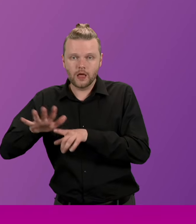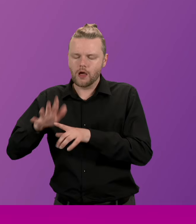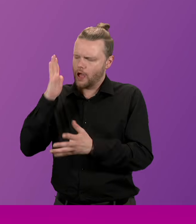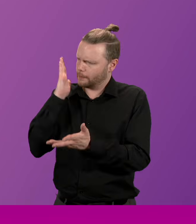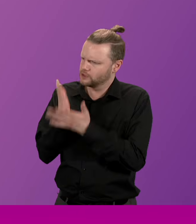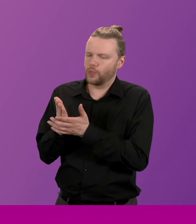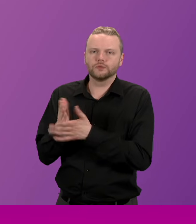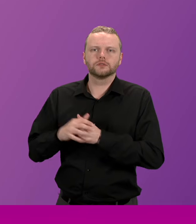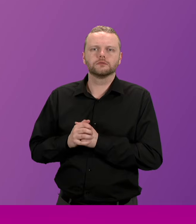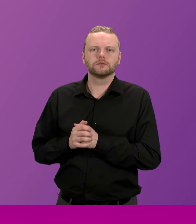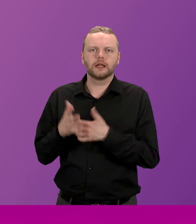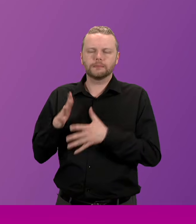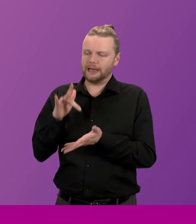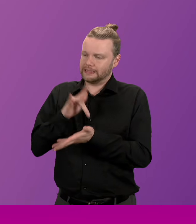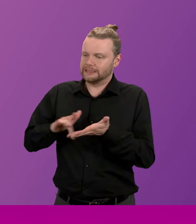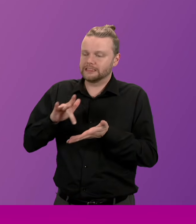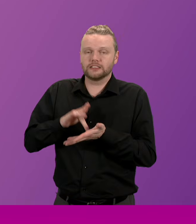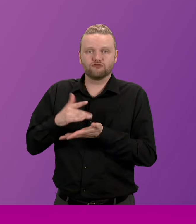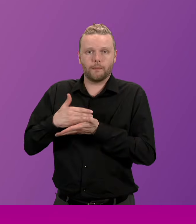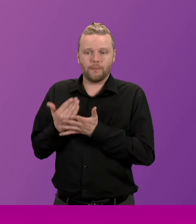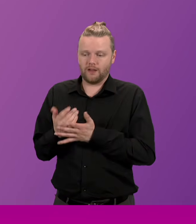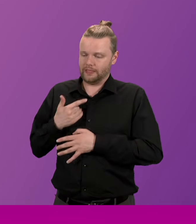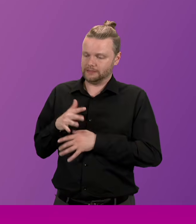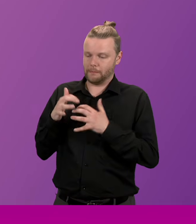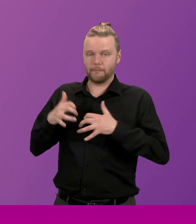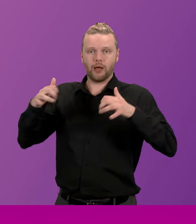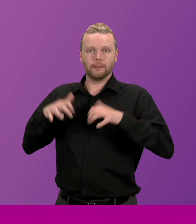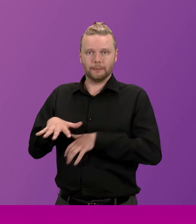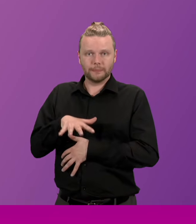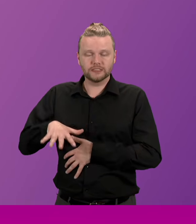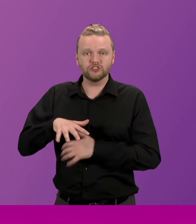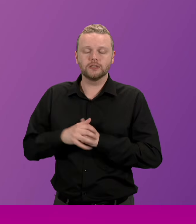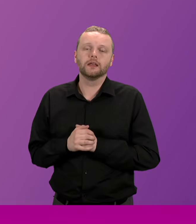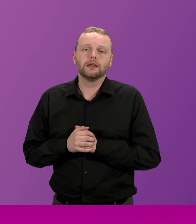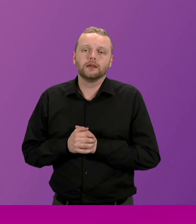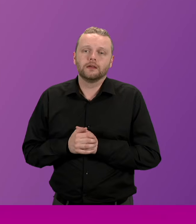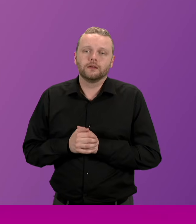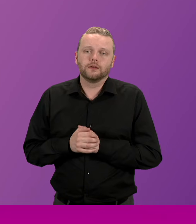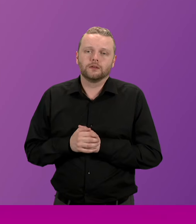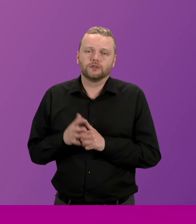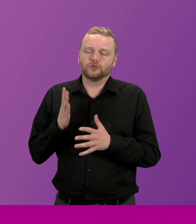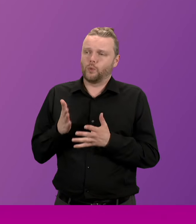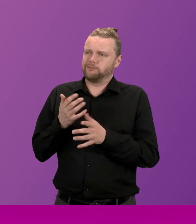and it has been a central part of the Parliament’s position to support